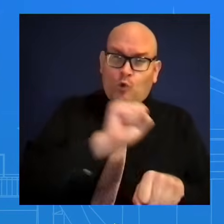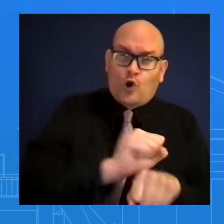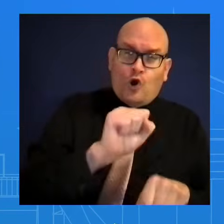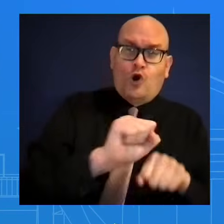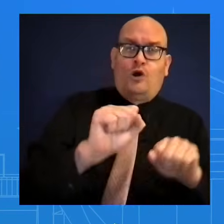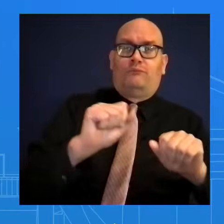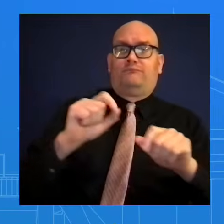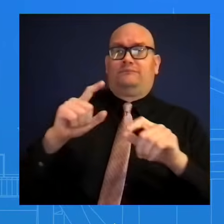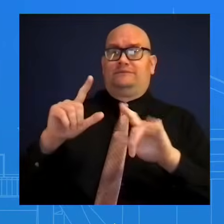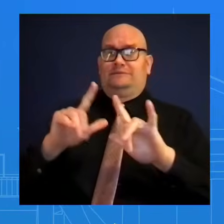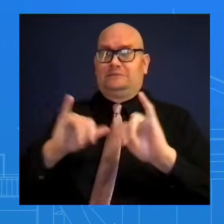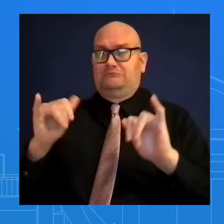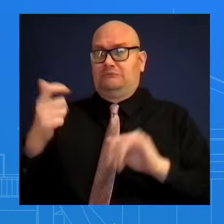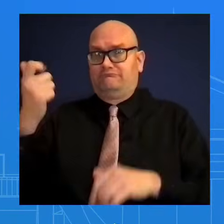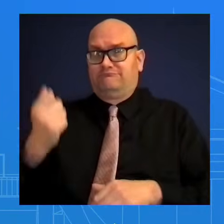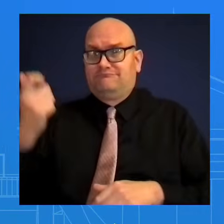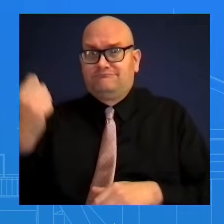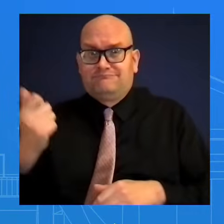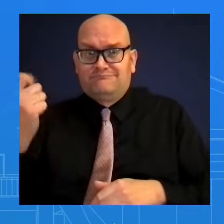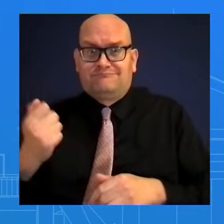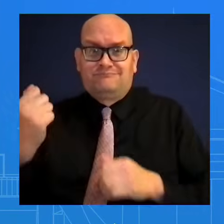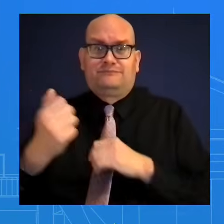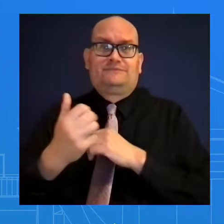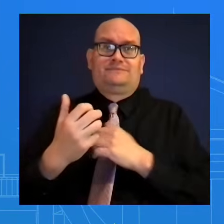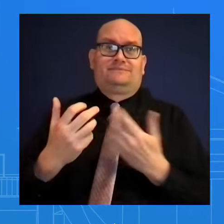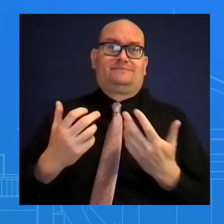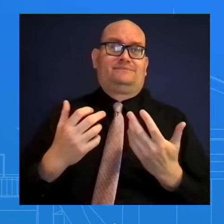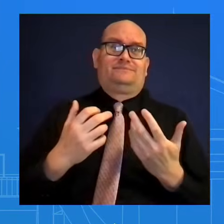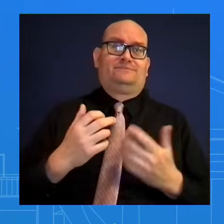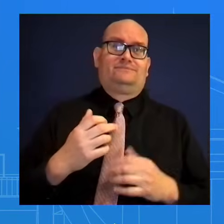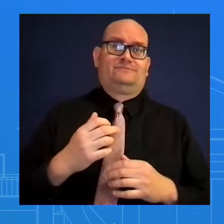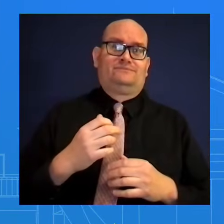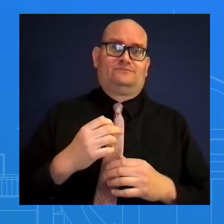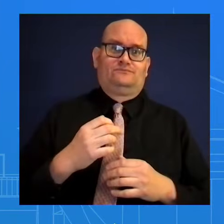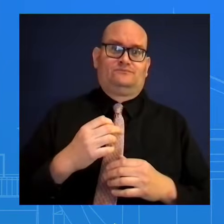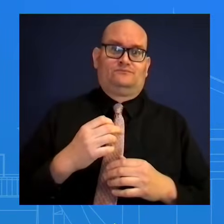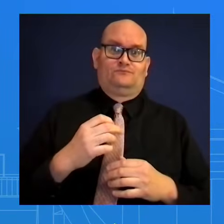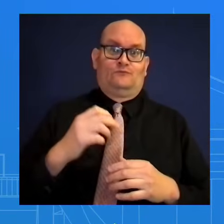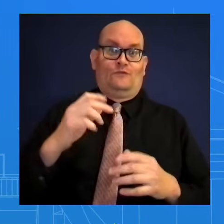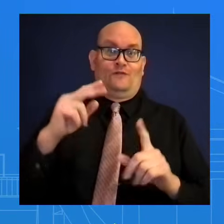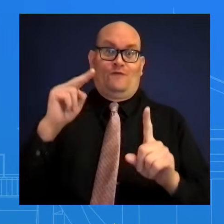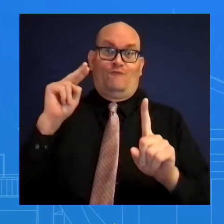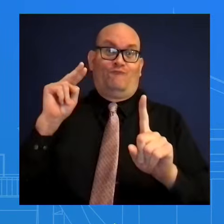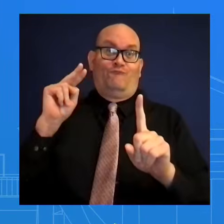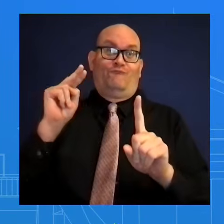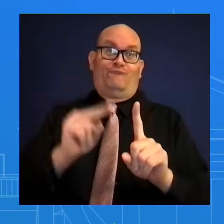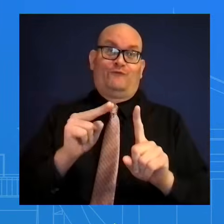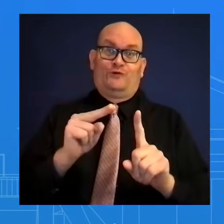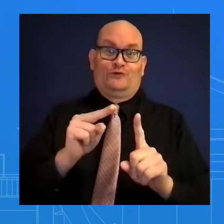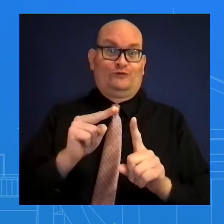Ms. Jean-Pierre: So that is not how we see this process. We believe that we protected the economic gains